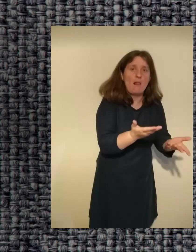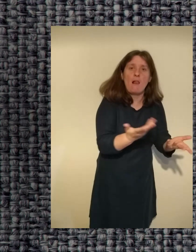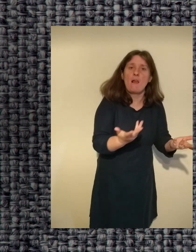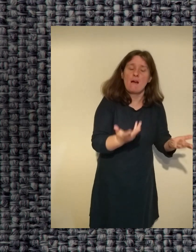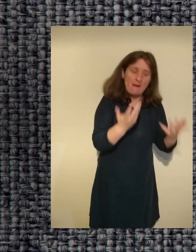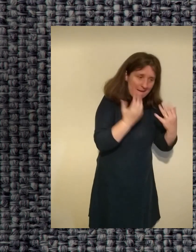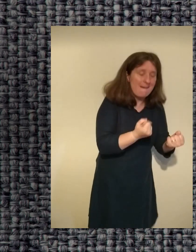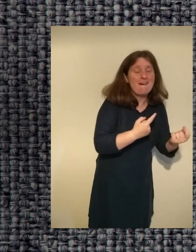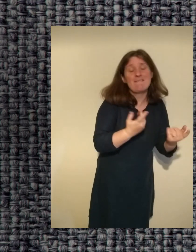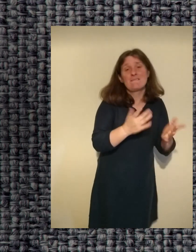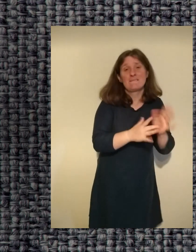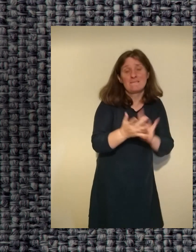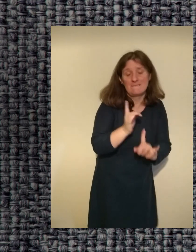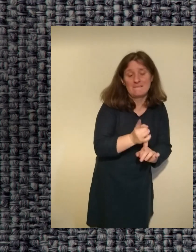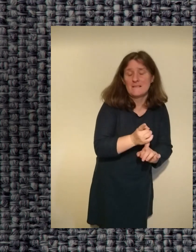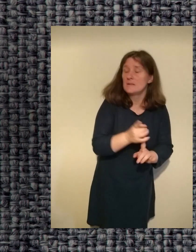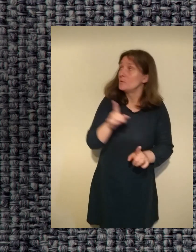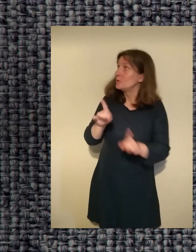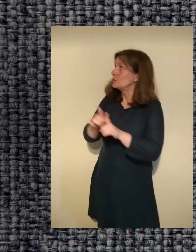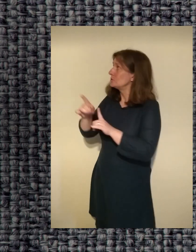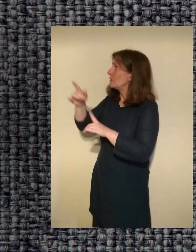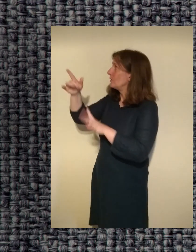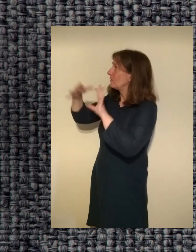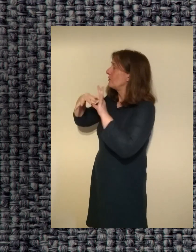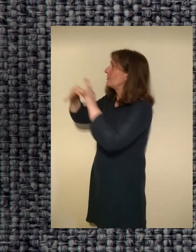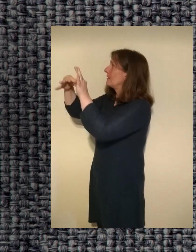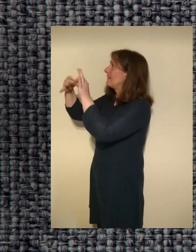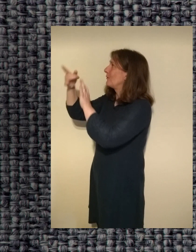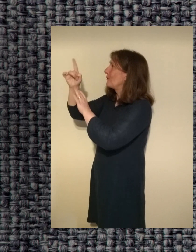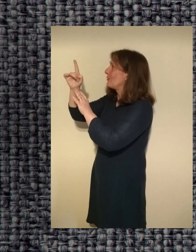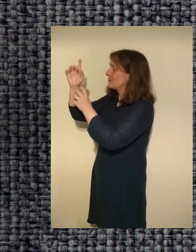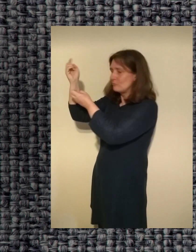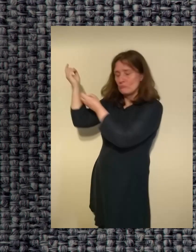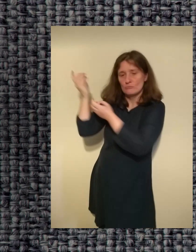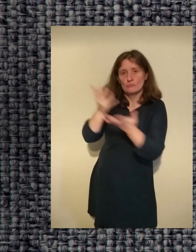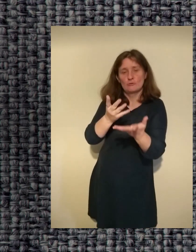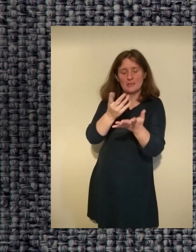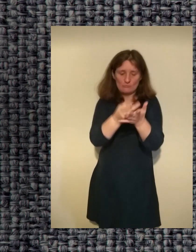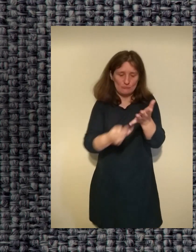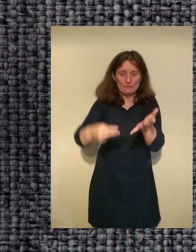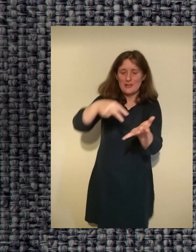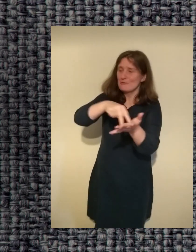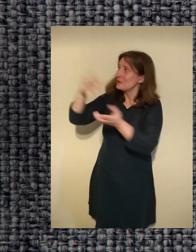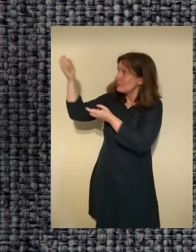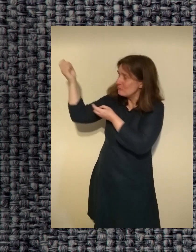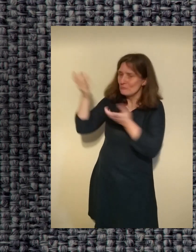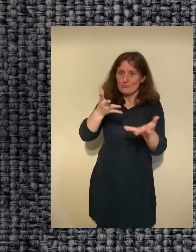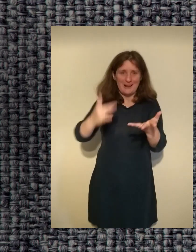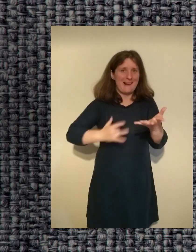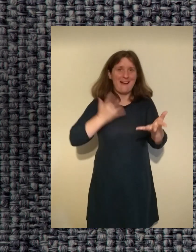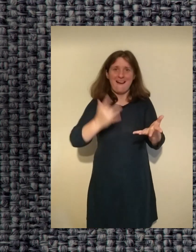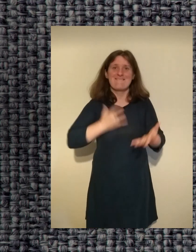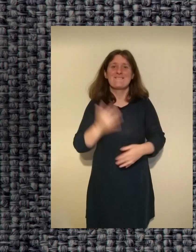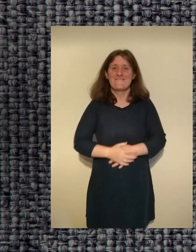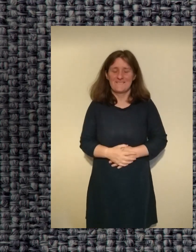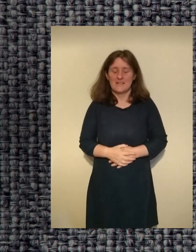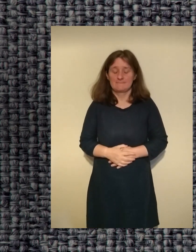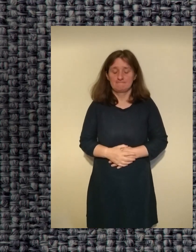but at the same time connects us to the power of the God who brings resurrection and